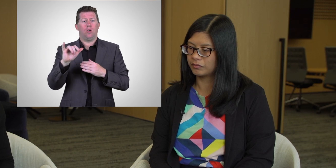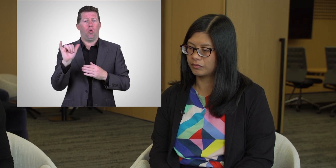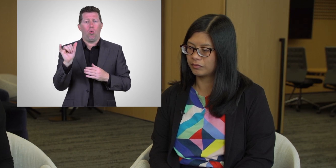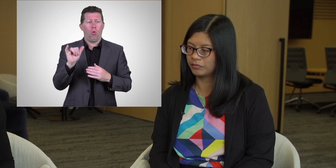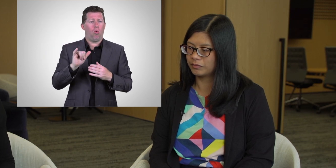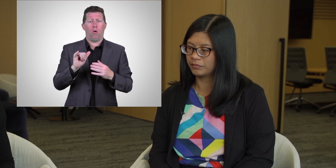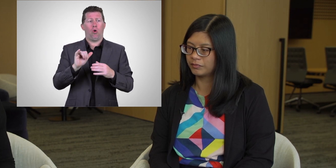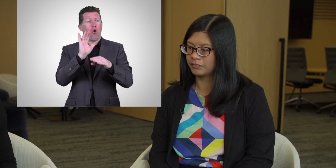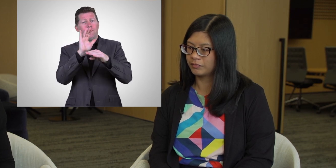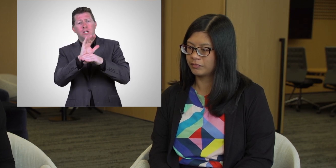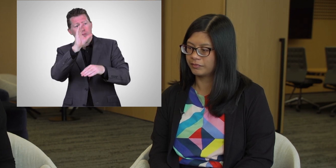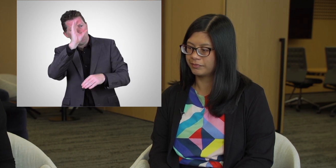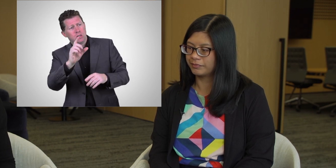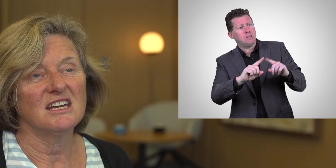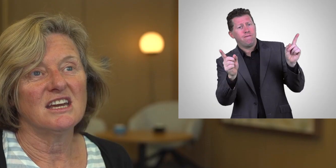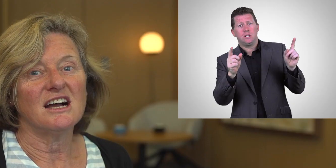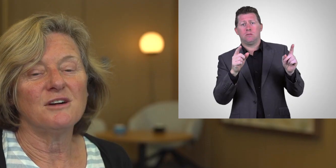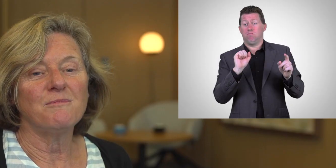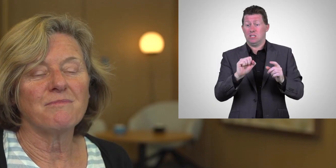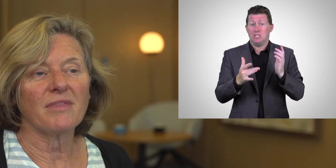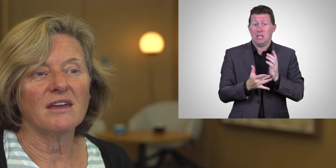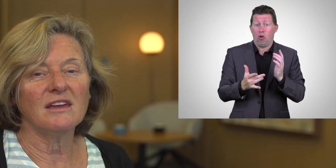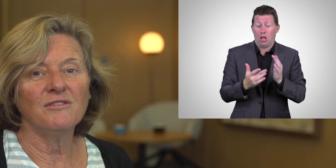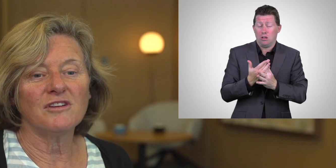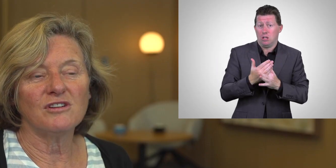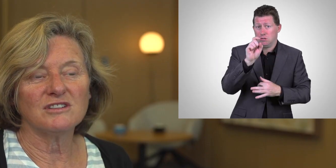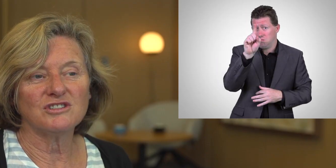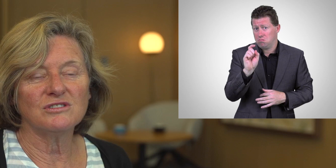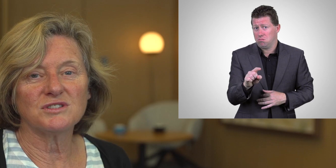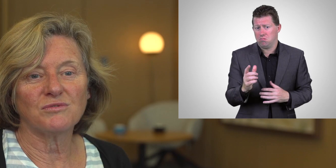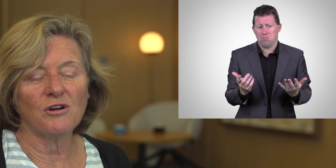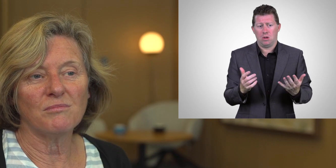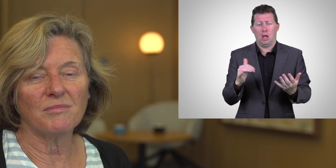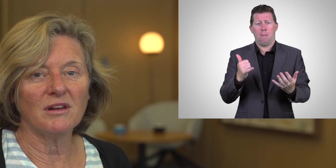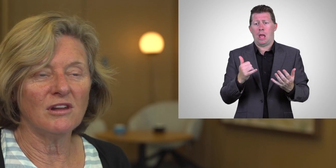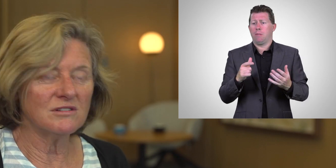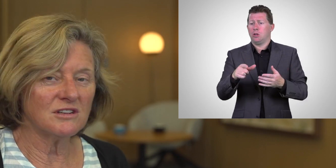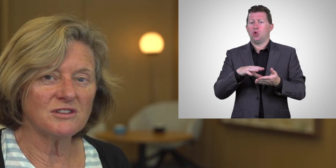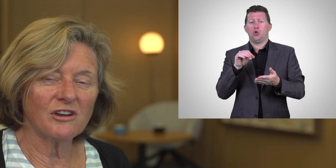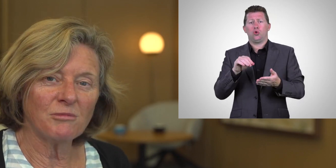be different in terms of technology, if there are students from low socioeconomic